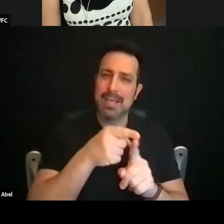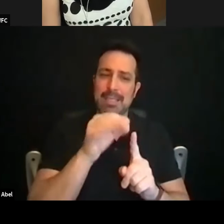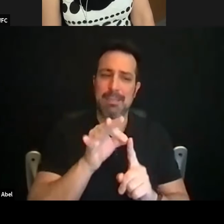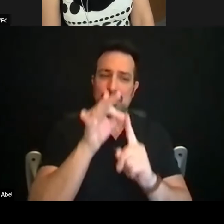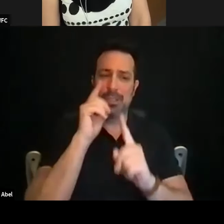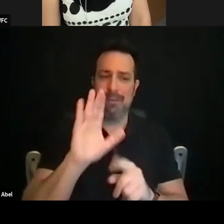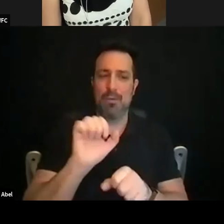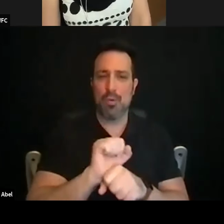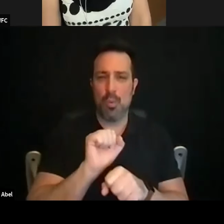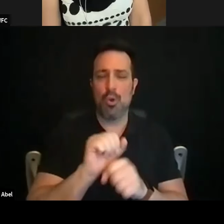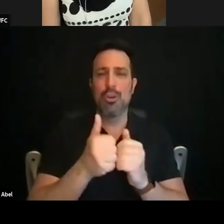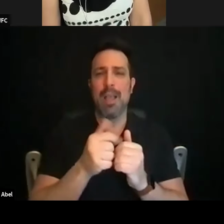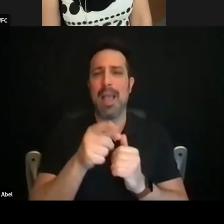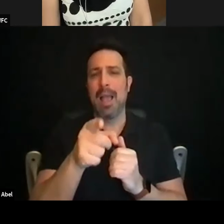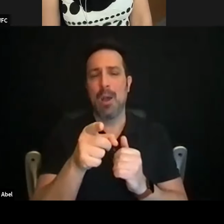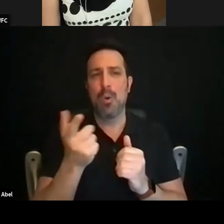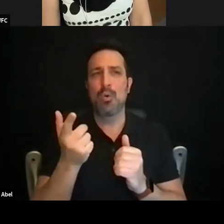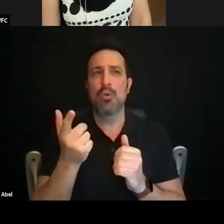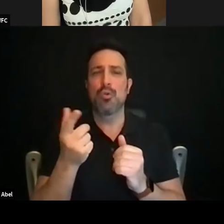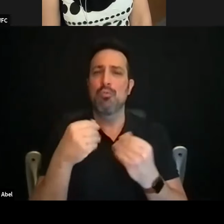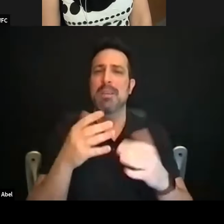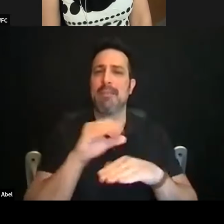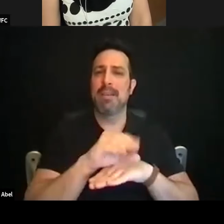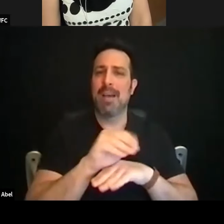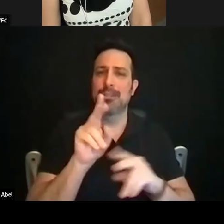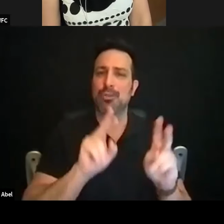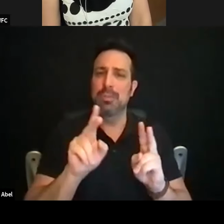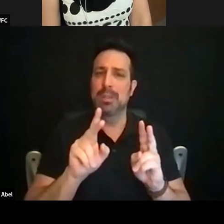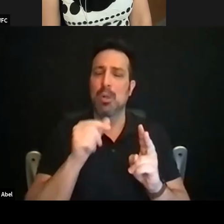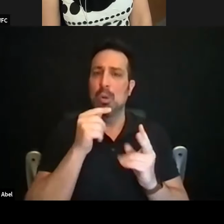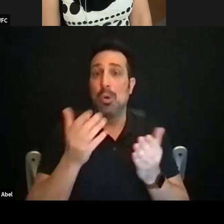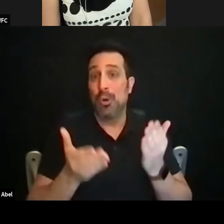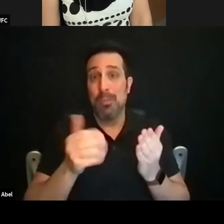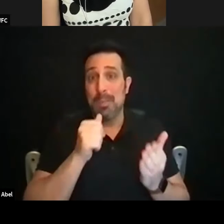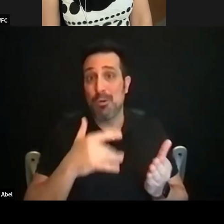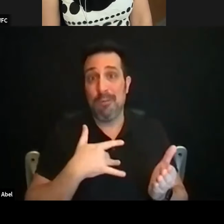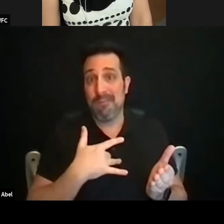is for everybody, how can people -- what are you bringing